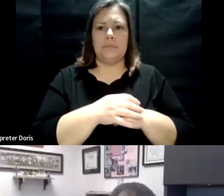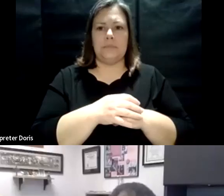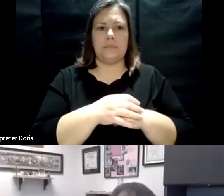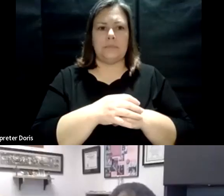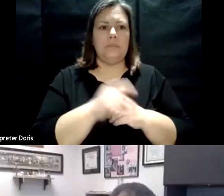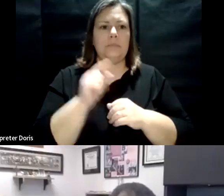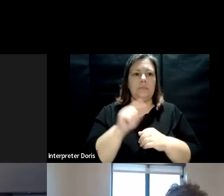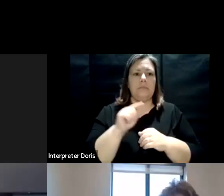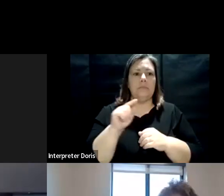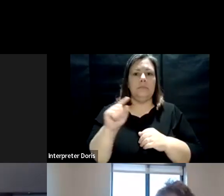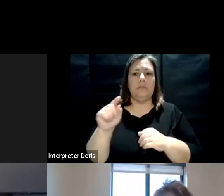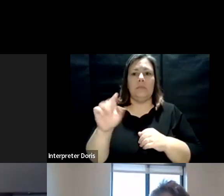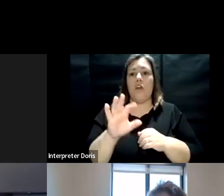Get any types of clarification.